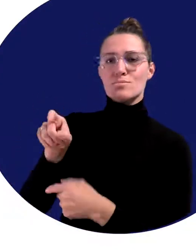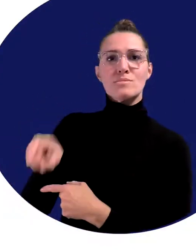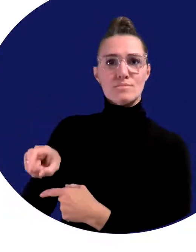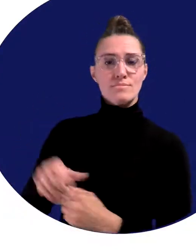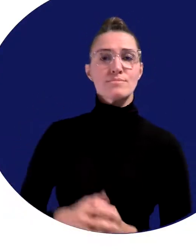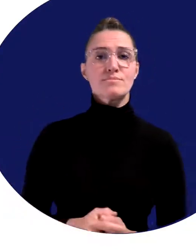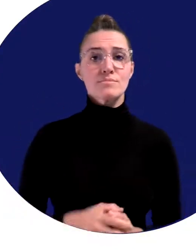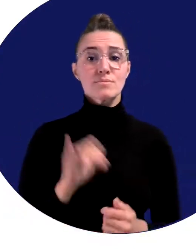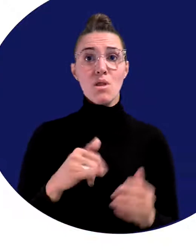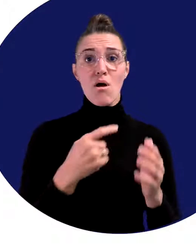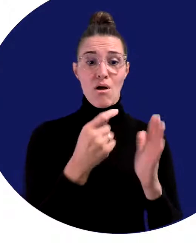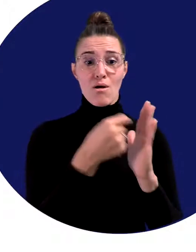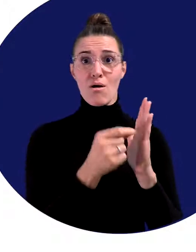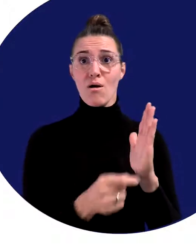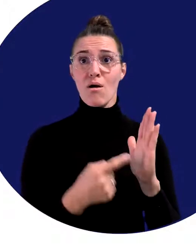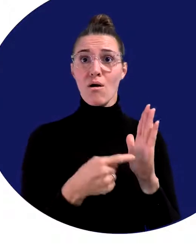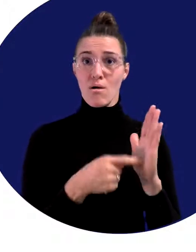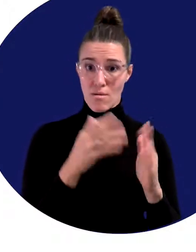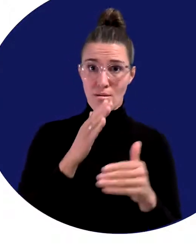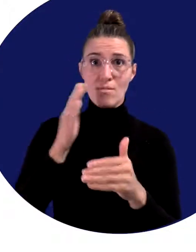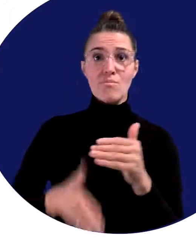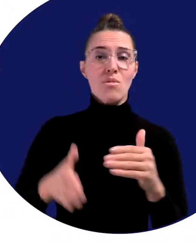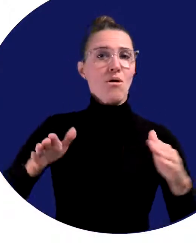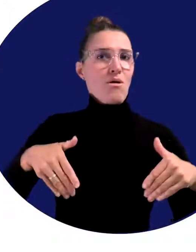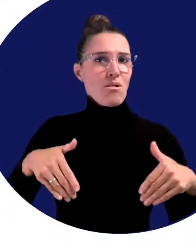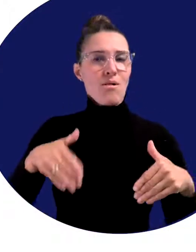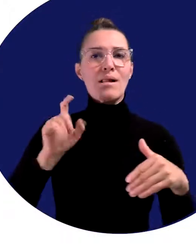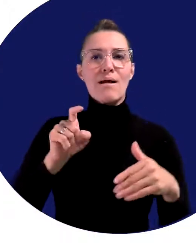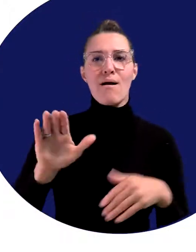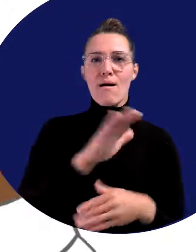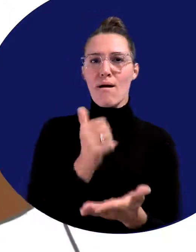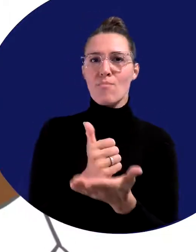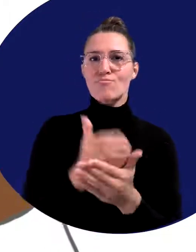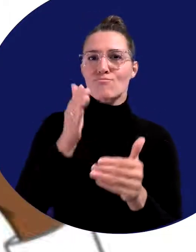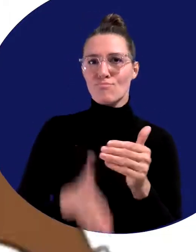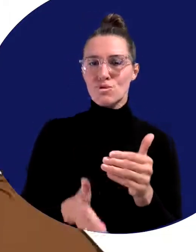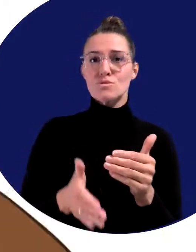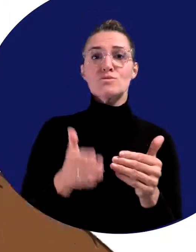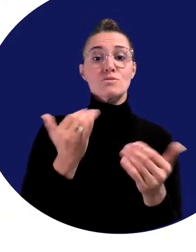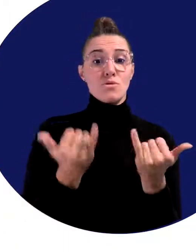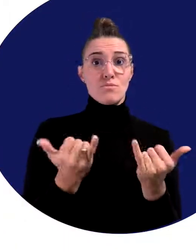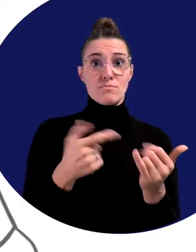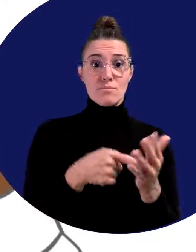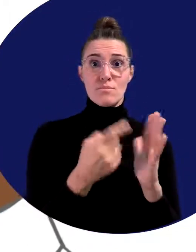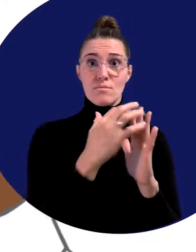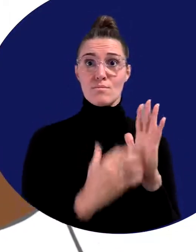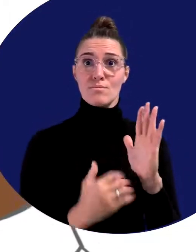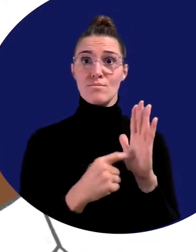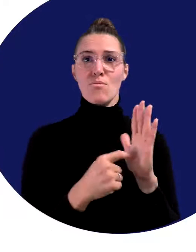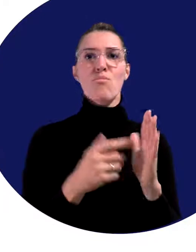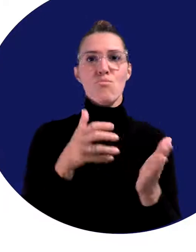This tool is not yet complete. We need your help to finish it! A copy of the current draft is available for review.